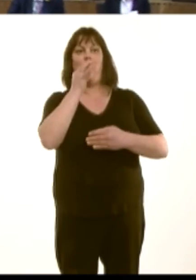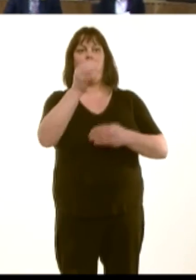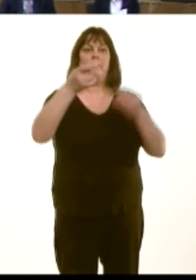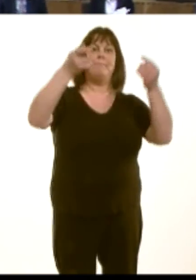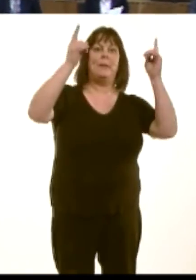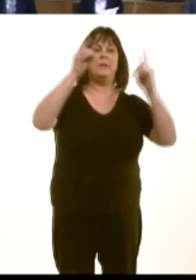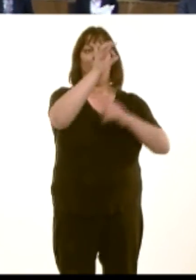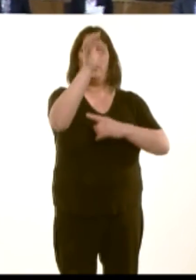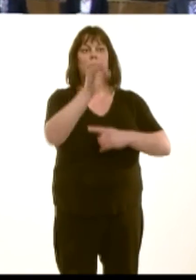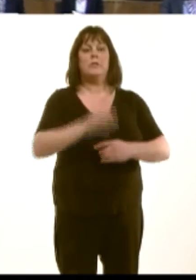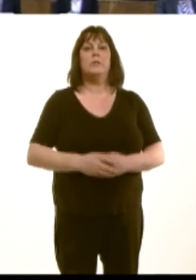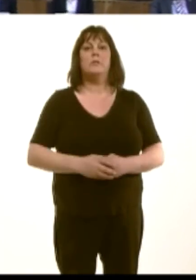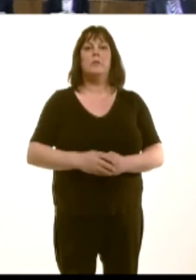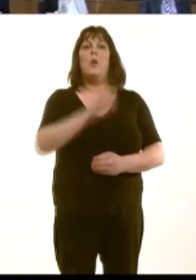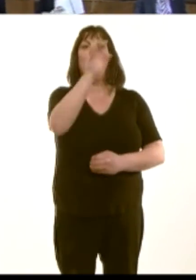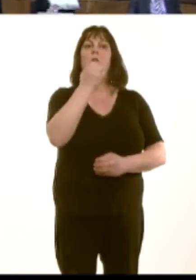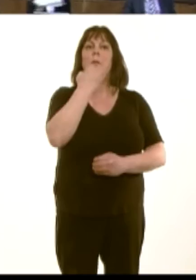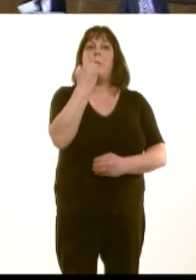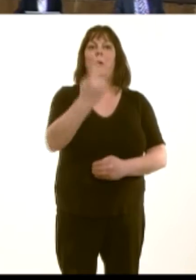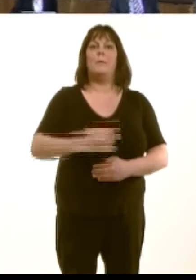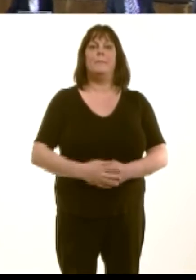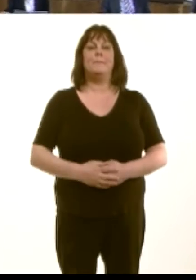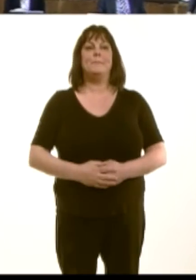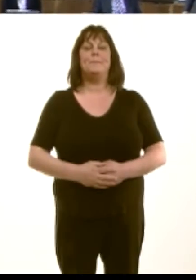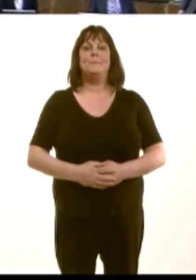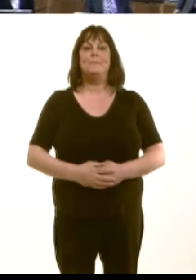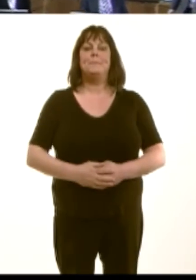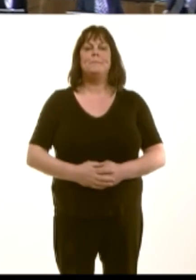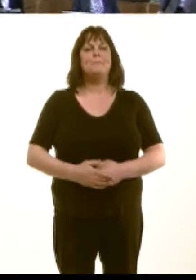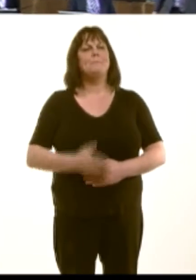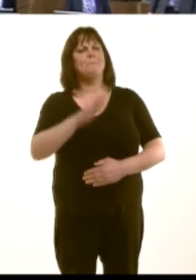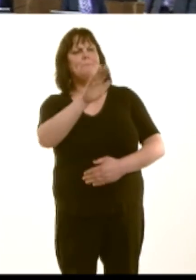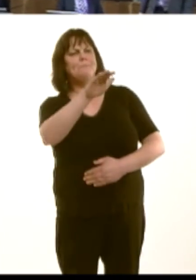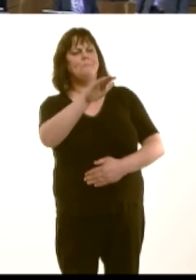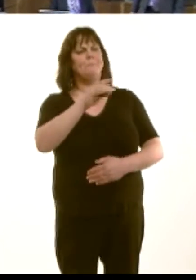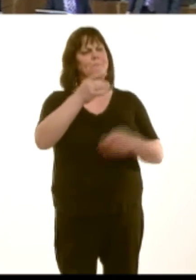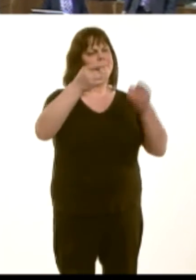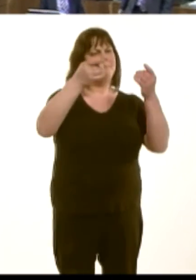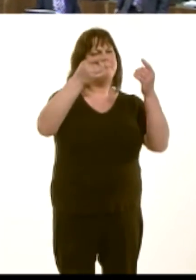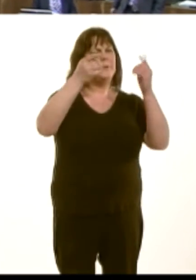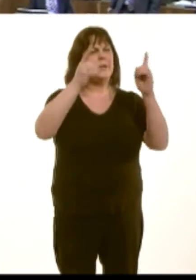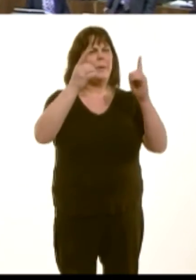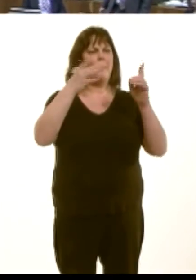Question 1 is from Simon Thomas. Simon Thomas: 1. Pa drafodaethau y maeír Prif Weinidog wediíu cynnal gyda Llywodraeth y DU ynglyn ‚ datganoli